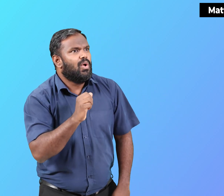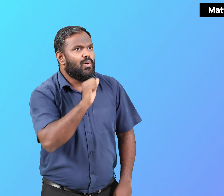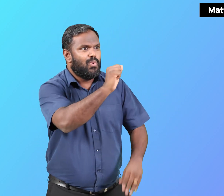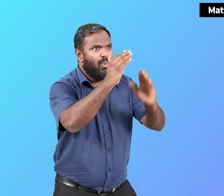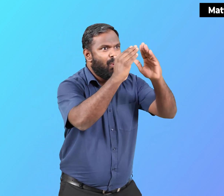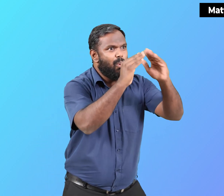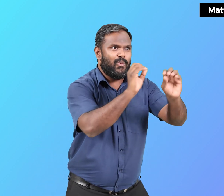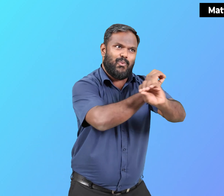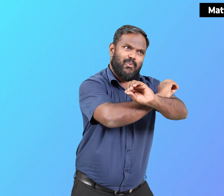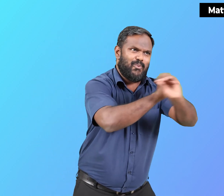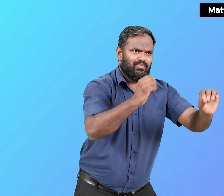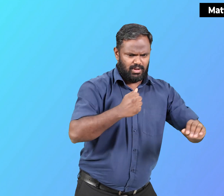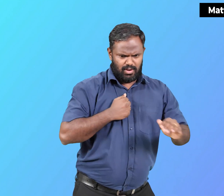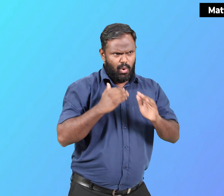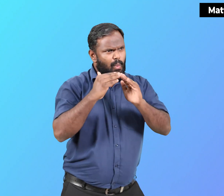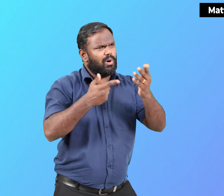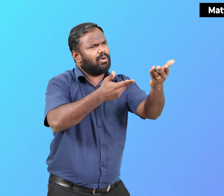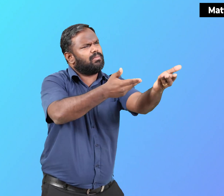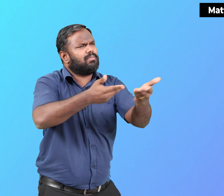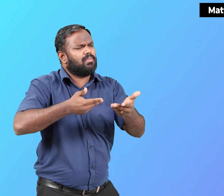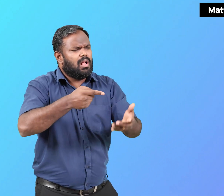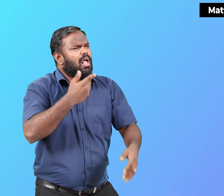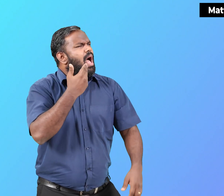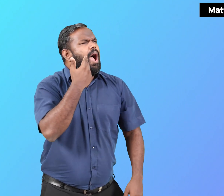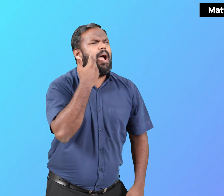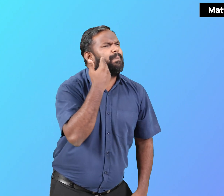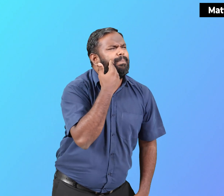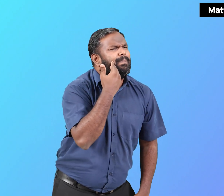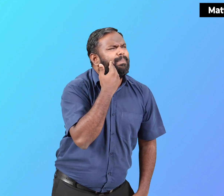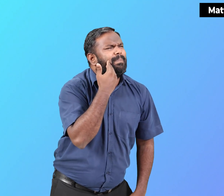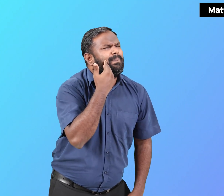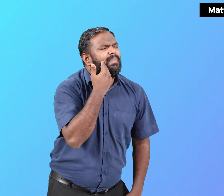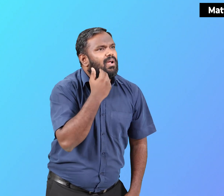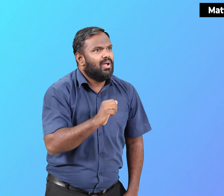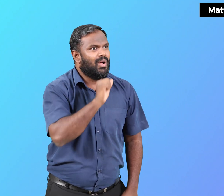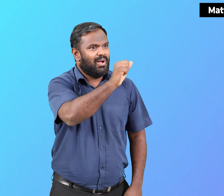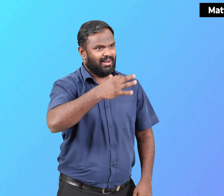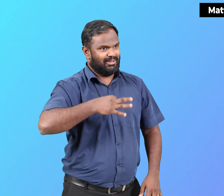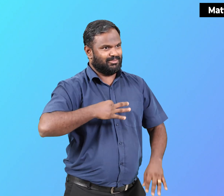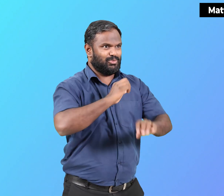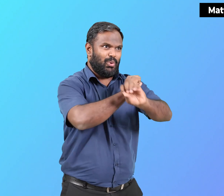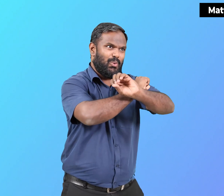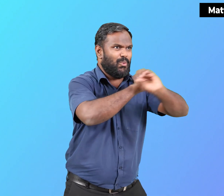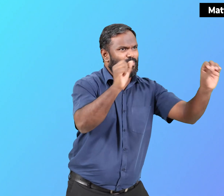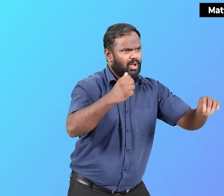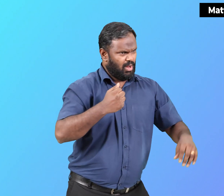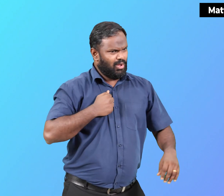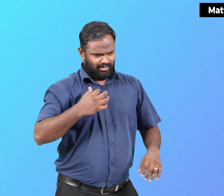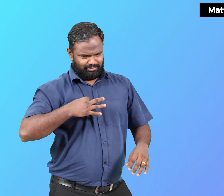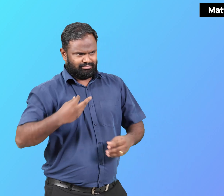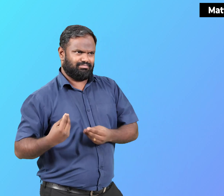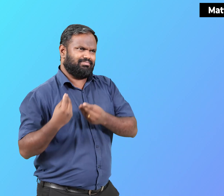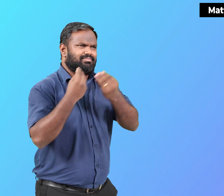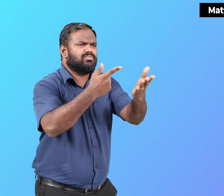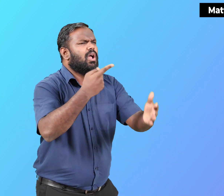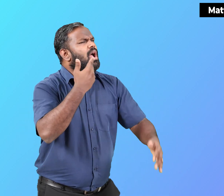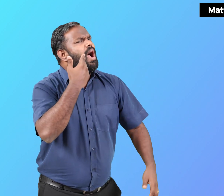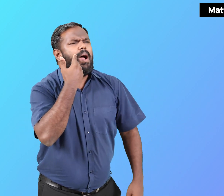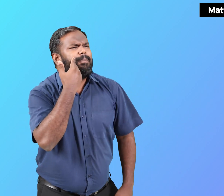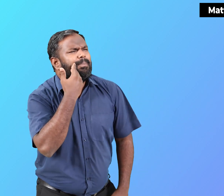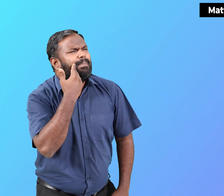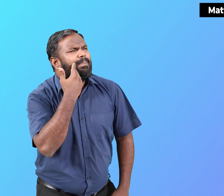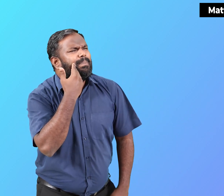When did we see you with no place to stay and welcome you into our home? When did we see you without clothes and give you something to wear?